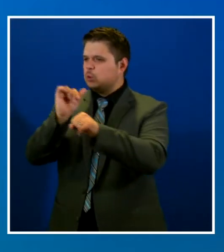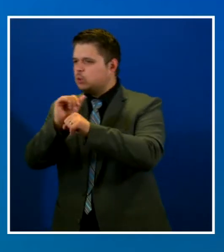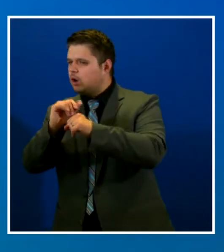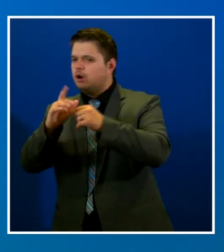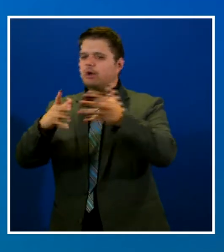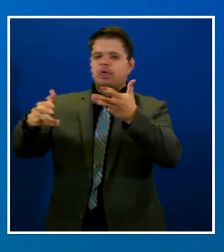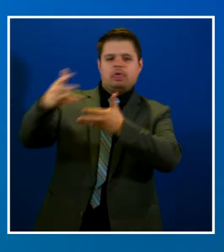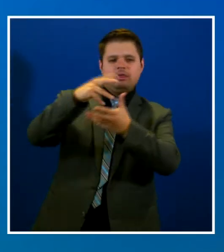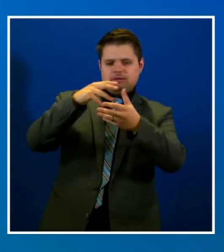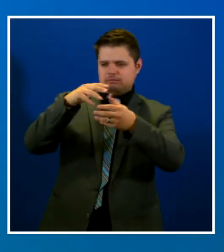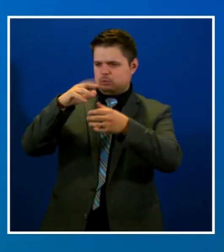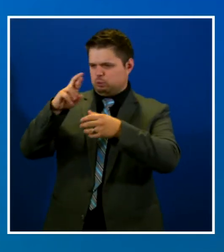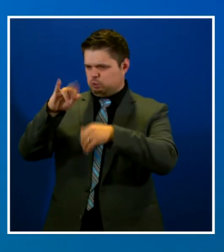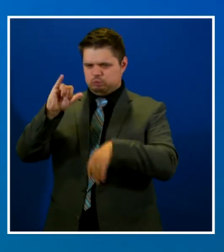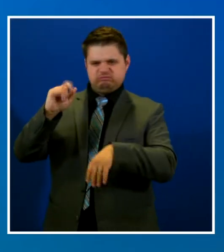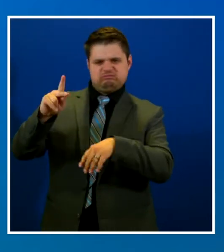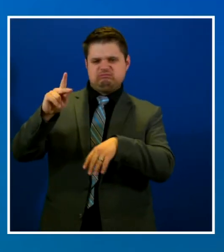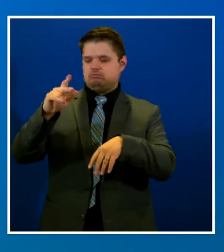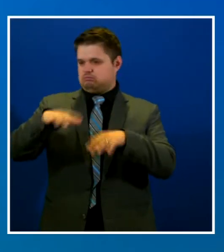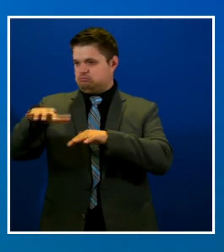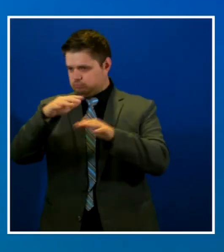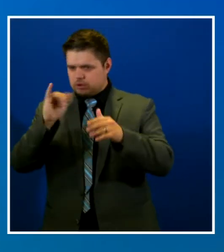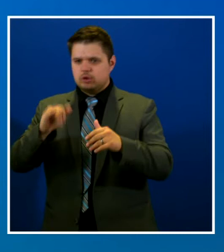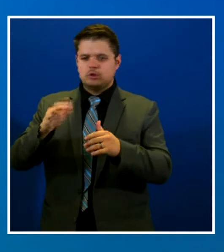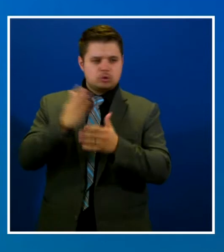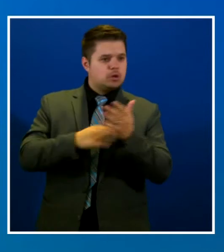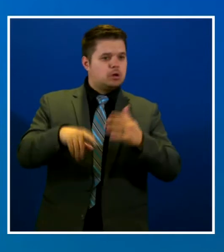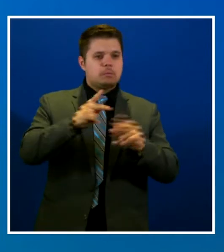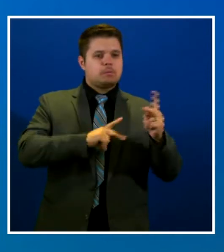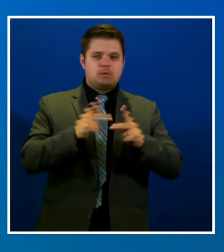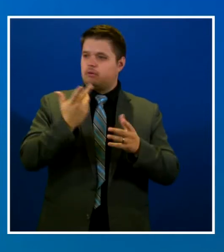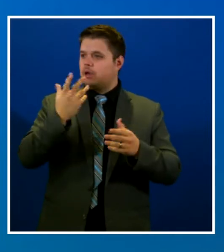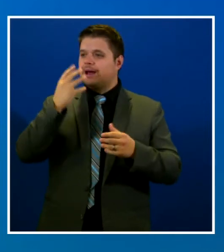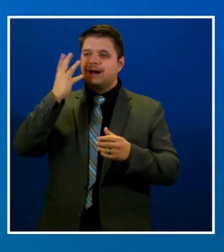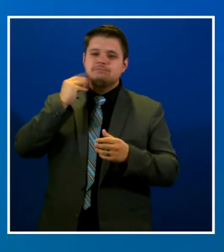equity gaps. Today, the state announced changes to its